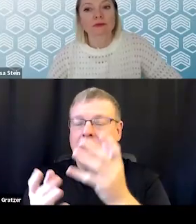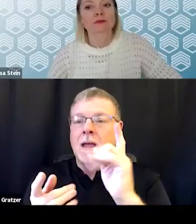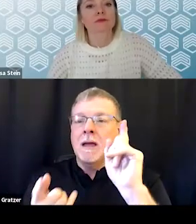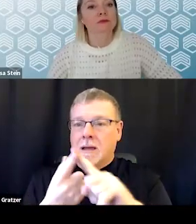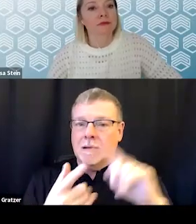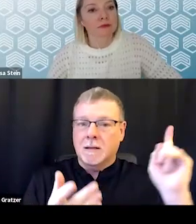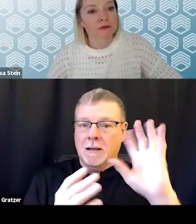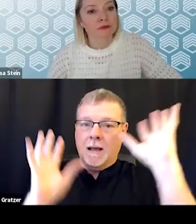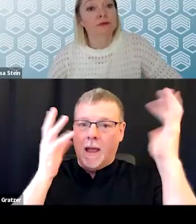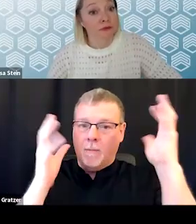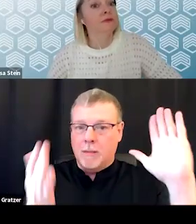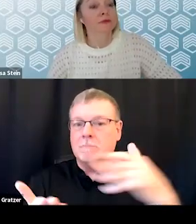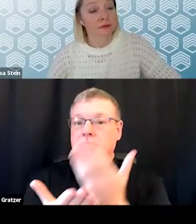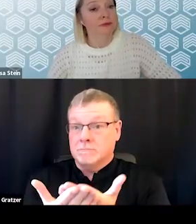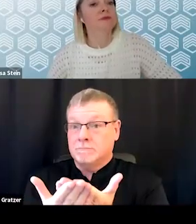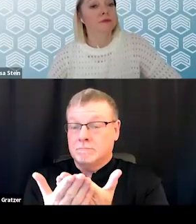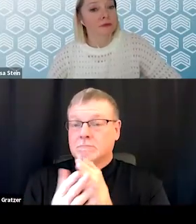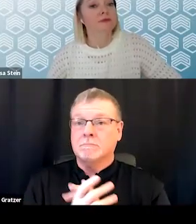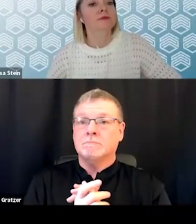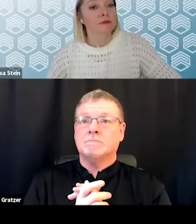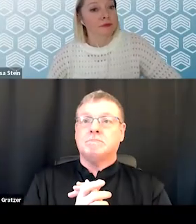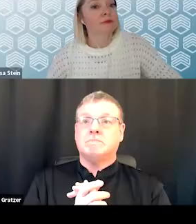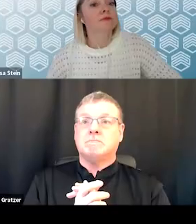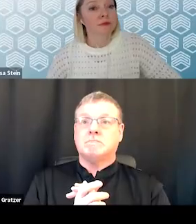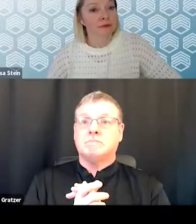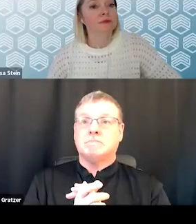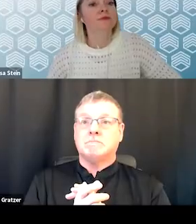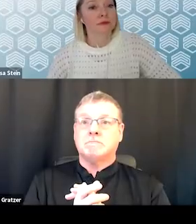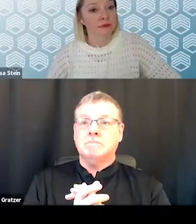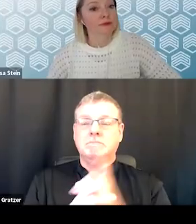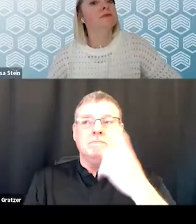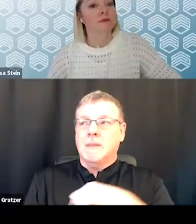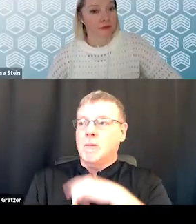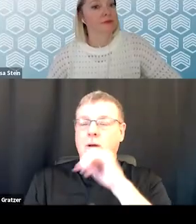until an ambulance gets there, but we're not being dispatched to those calls.